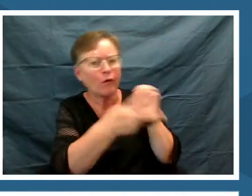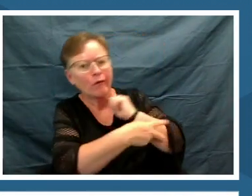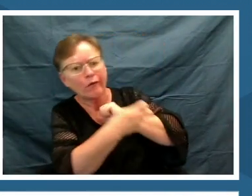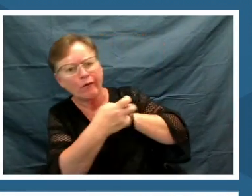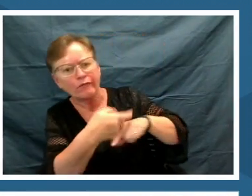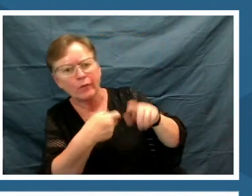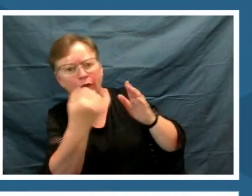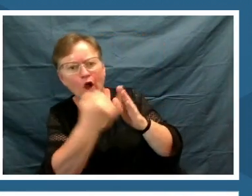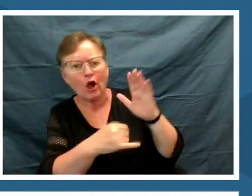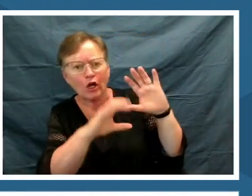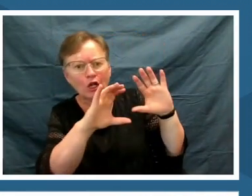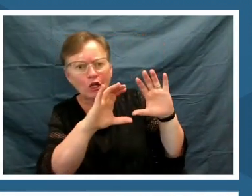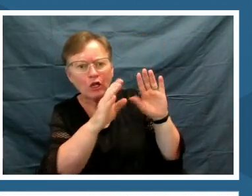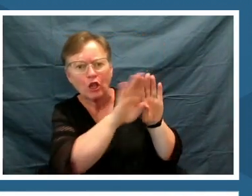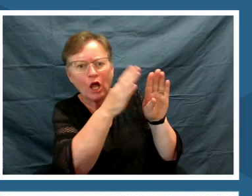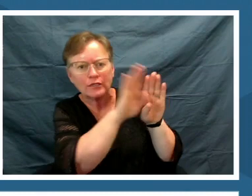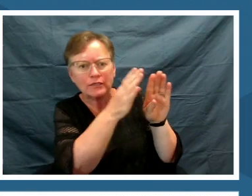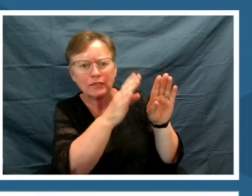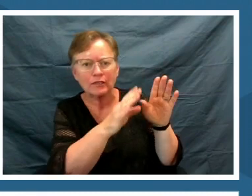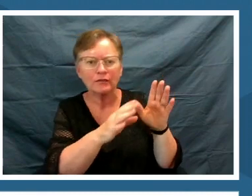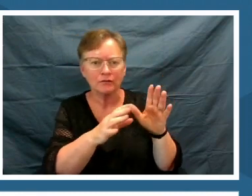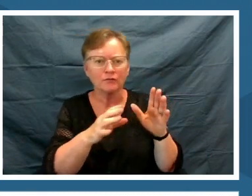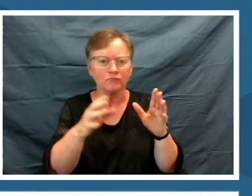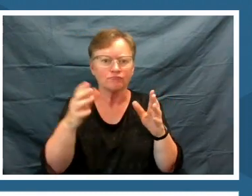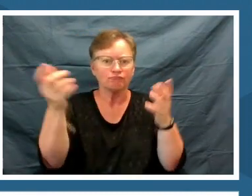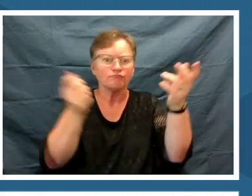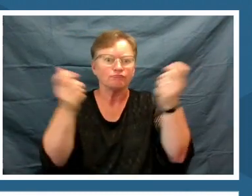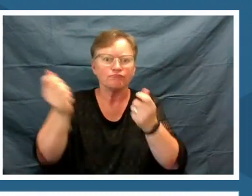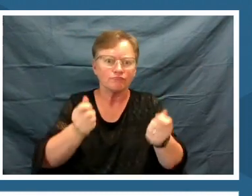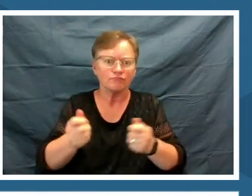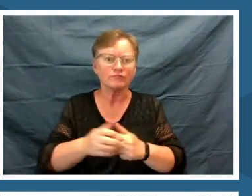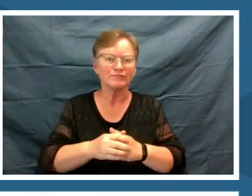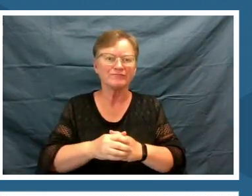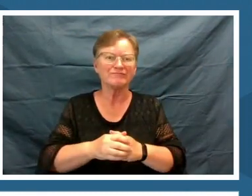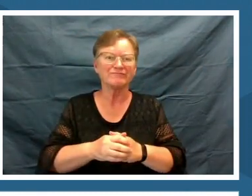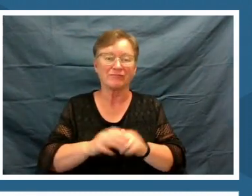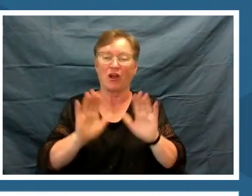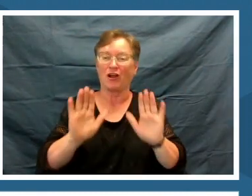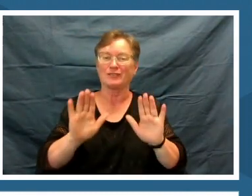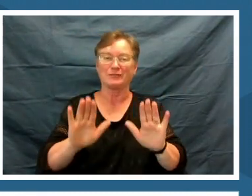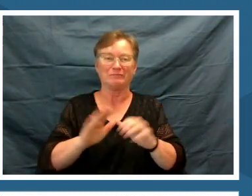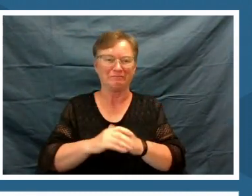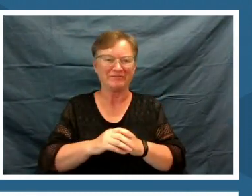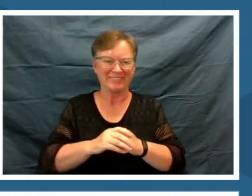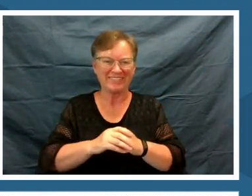awesome thank you so much